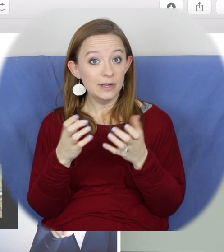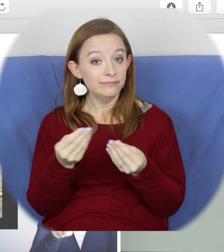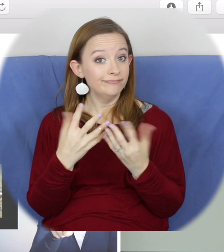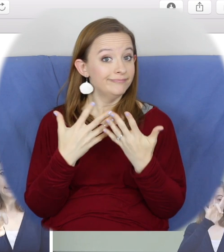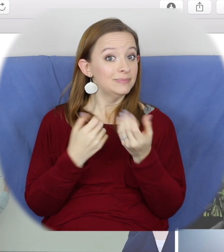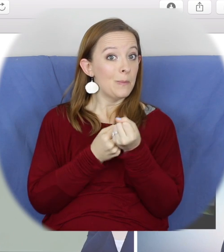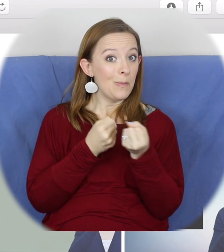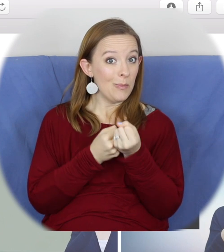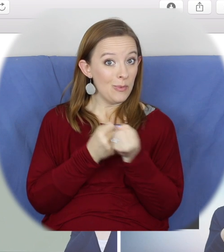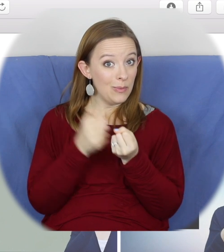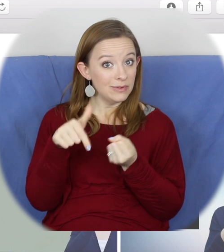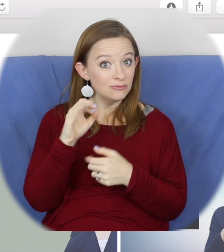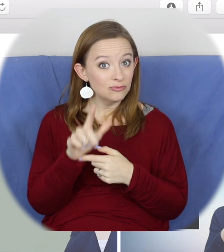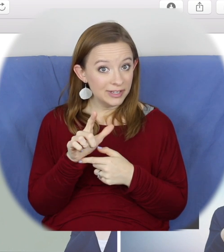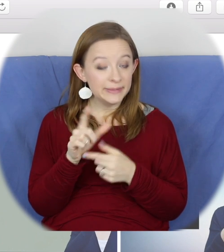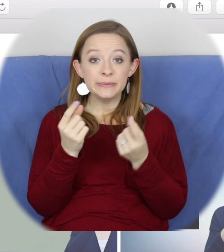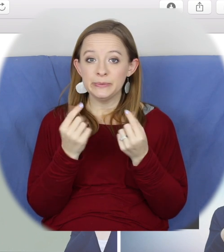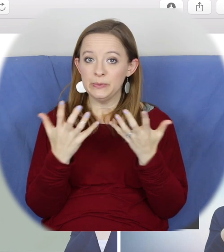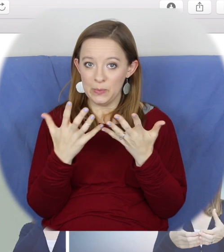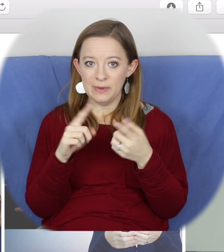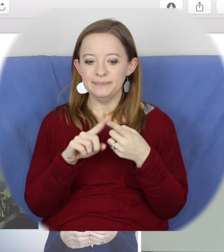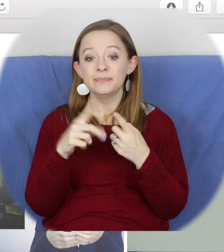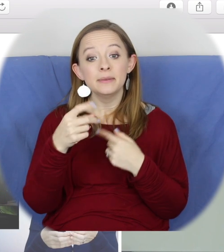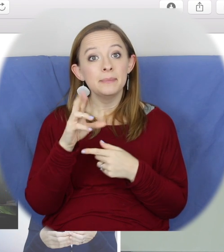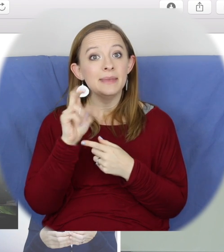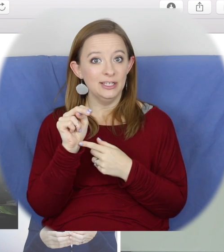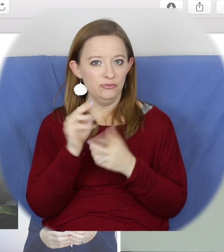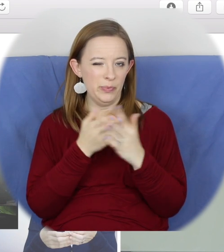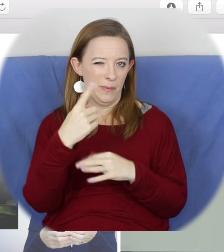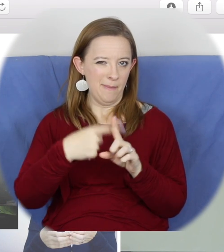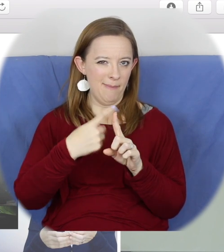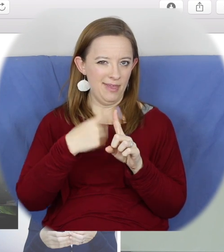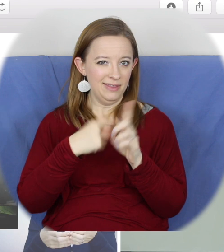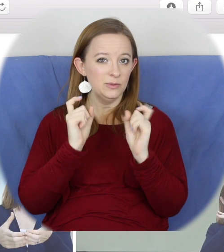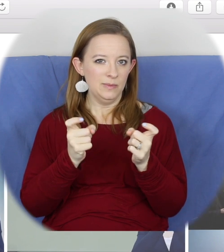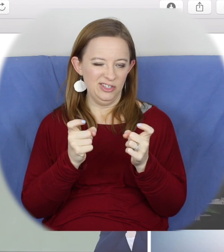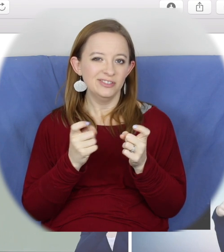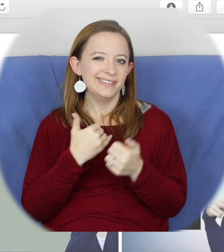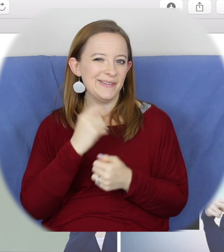Also, if you want to lend some support to our channel, you can do so through our Patreon through monthly donations